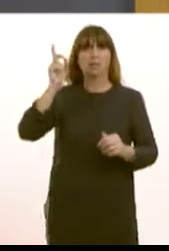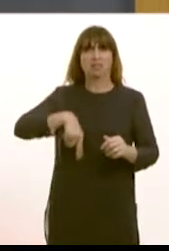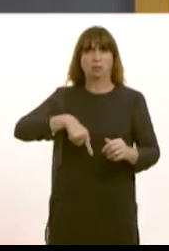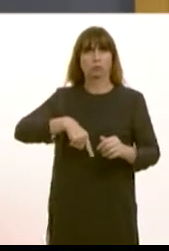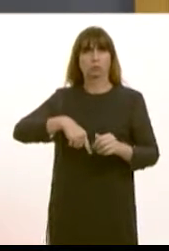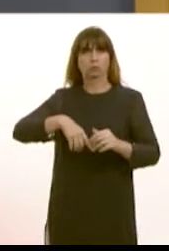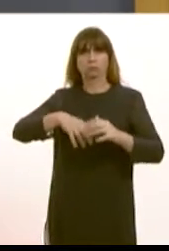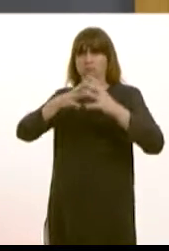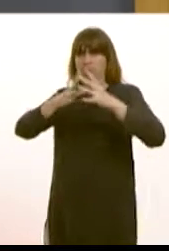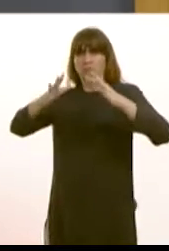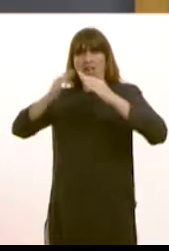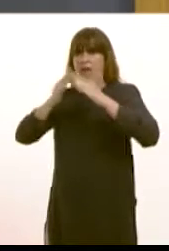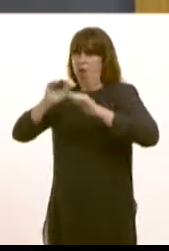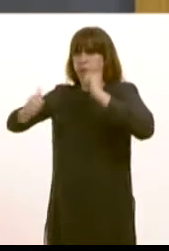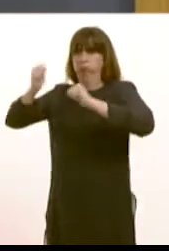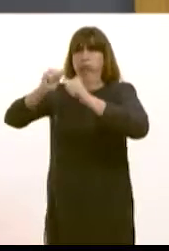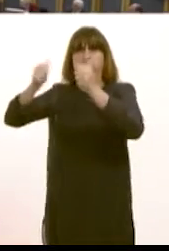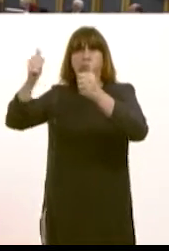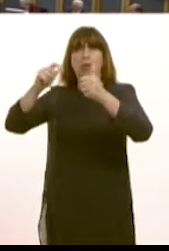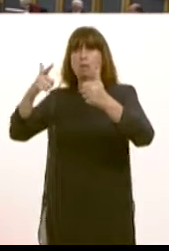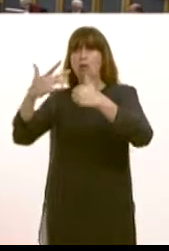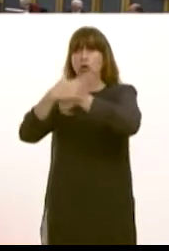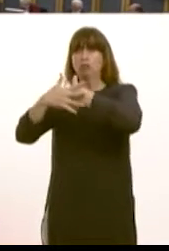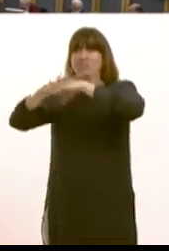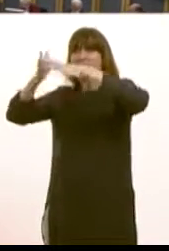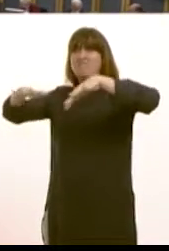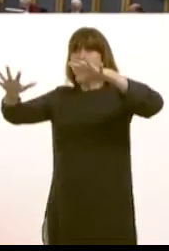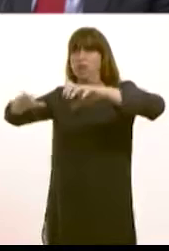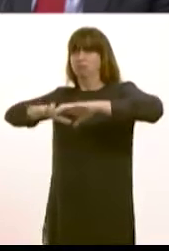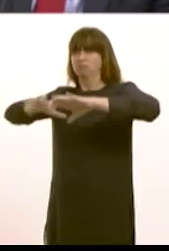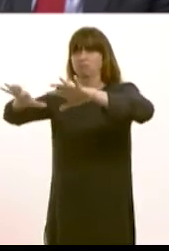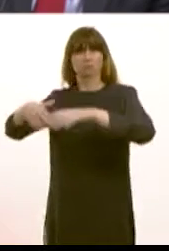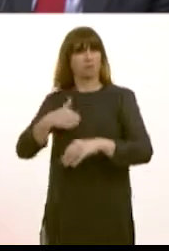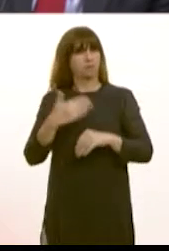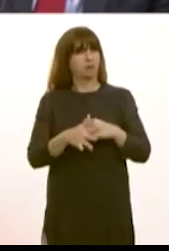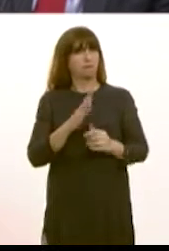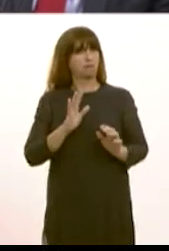with a large number of those on green fields? OAQ(5)0138(FM) Carwyn Jones: I have never taken such a position.